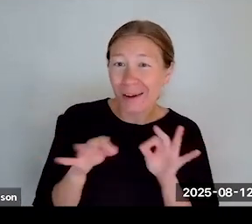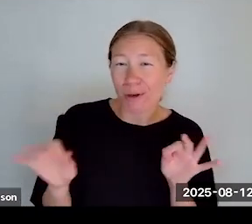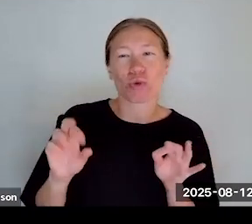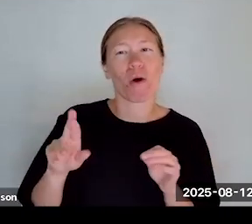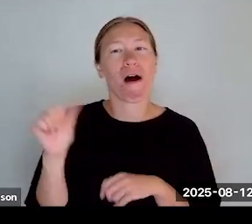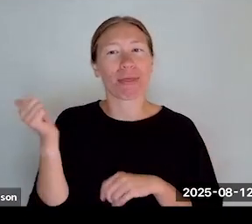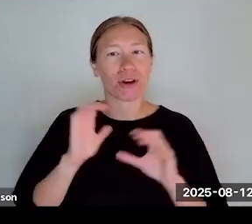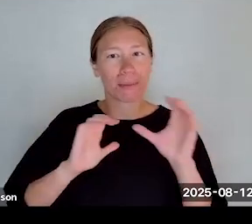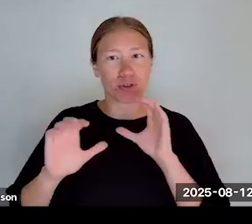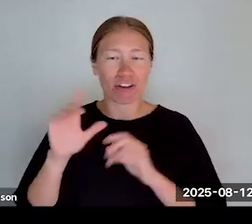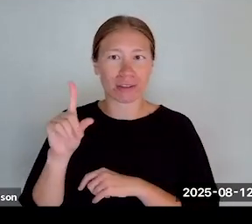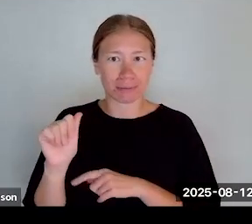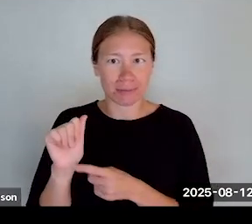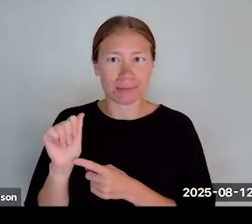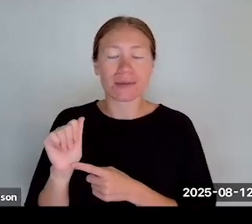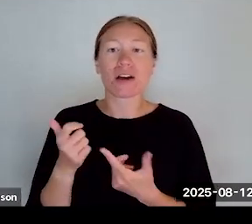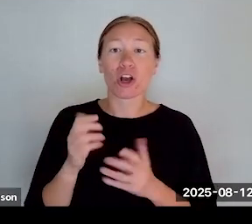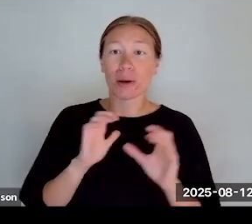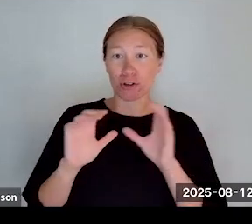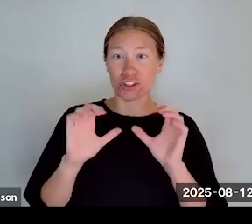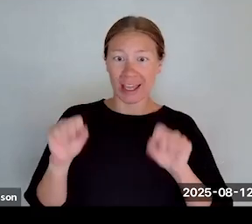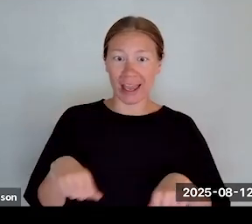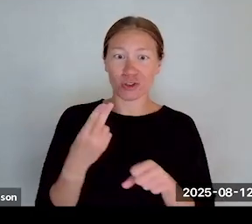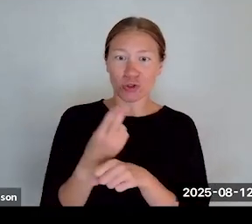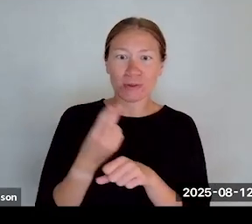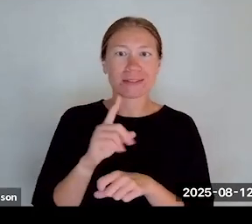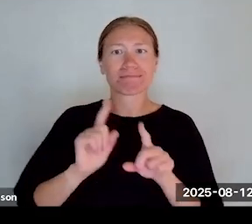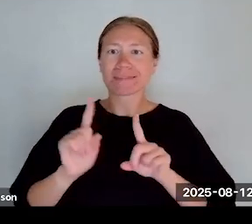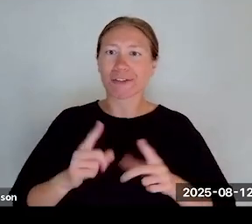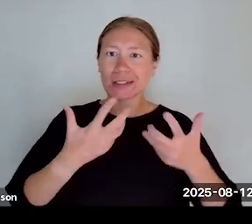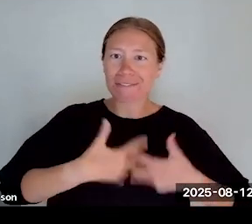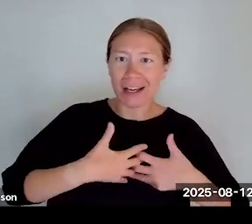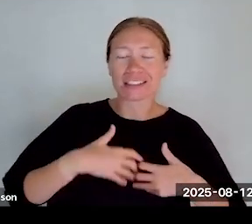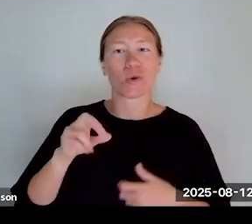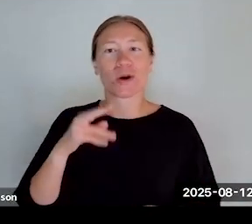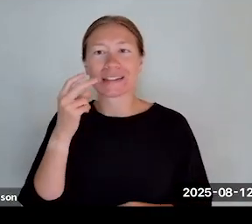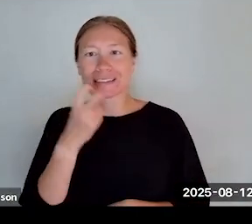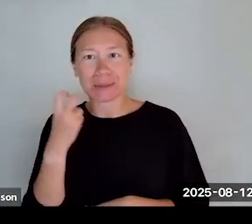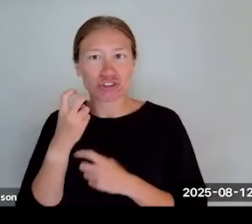communication can be facilitated through the use of fluency devices or speech generating systems.